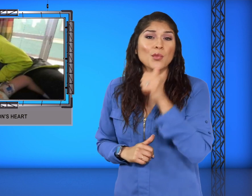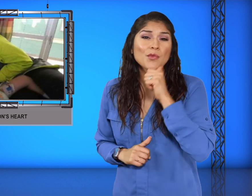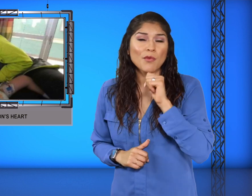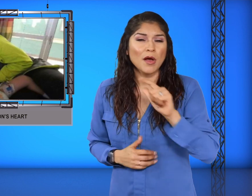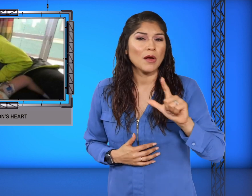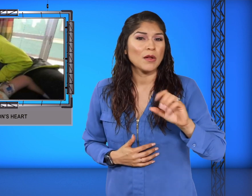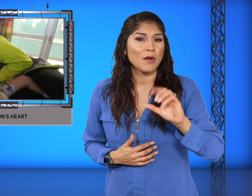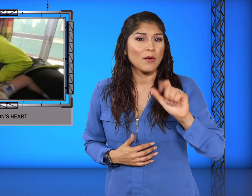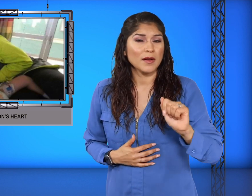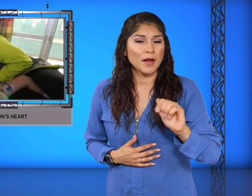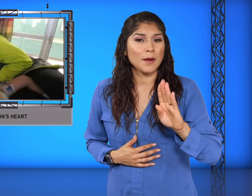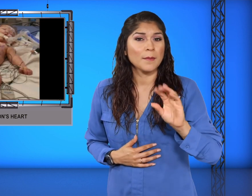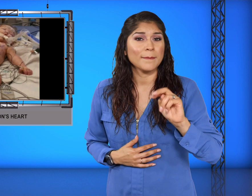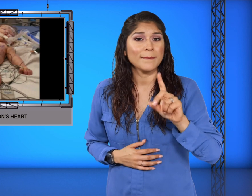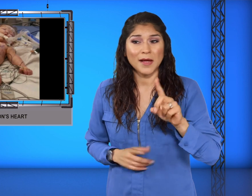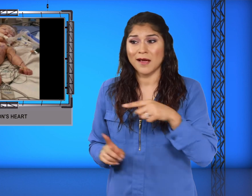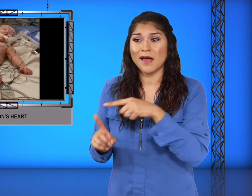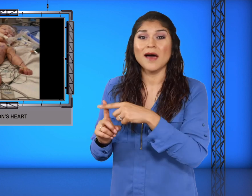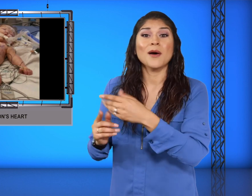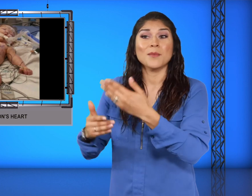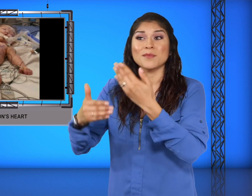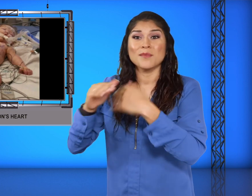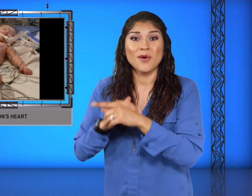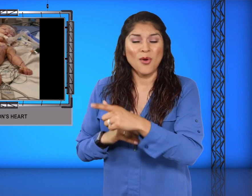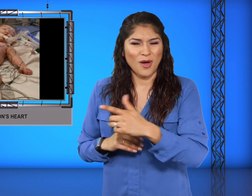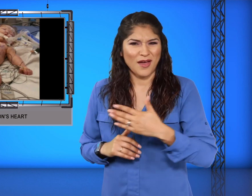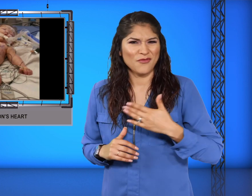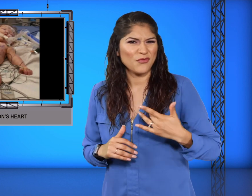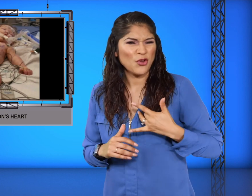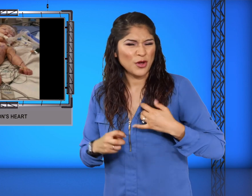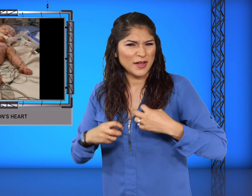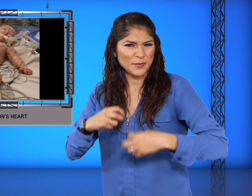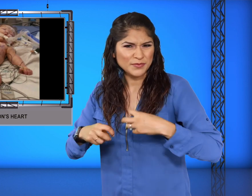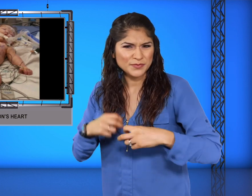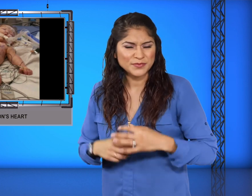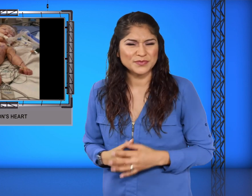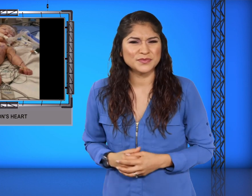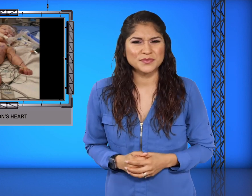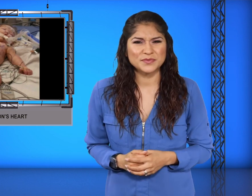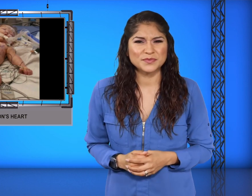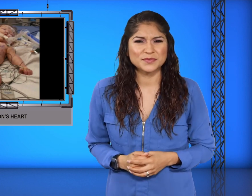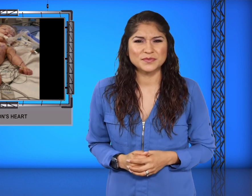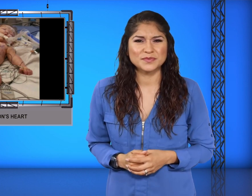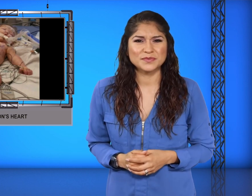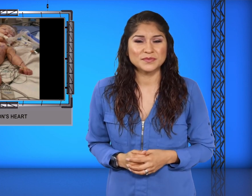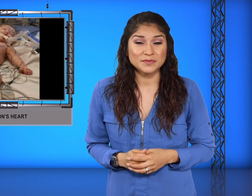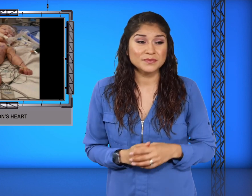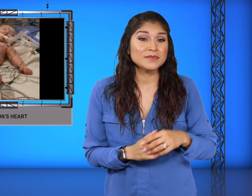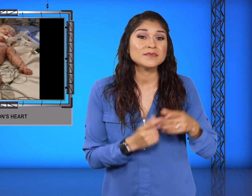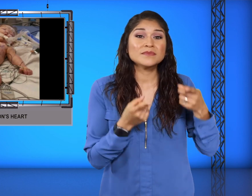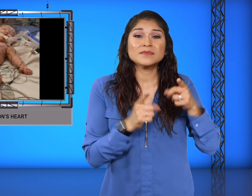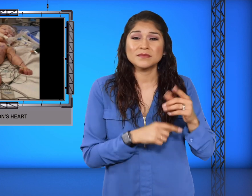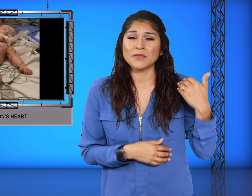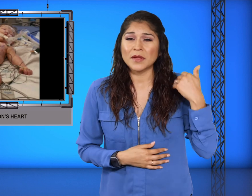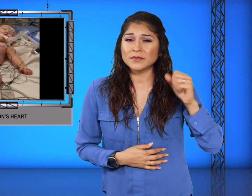And little Lola Bond was born with a faulty heart.